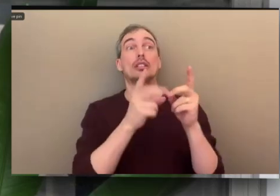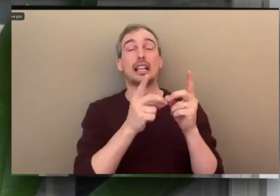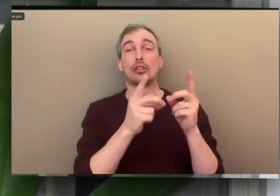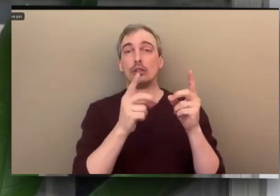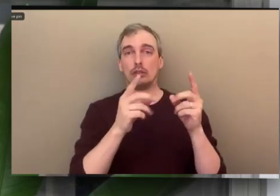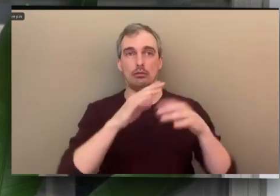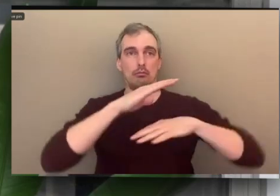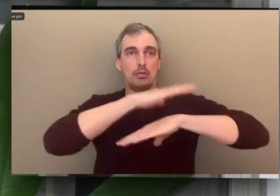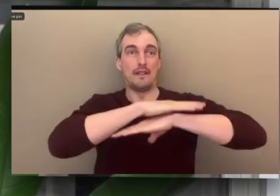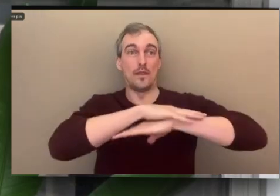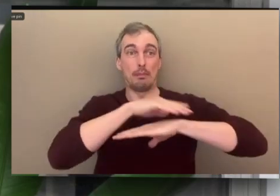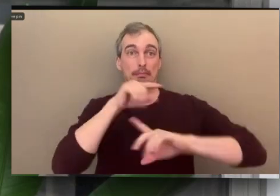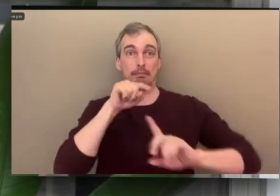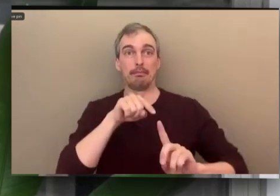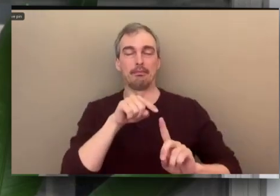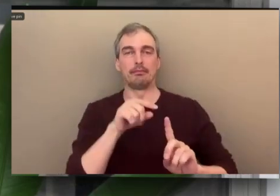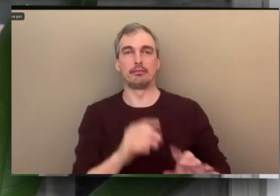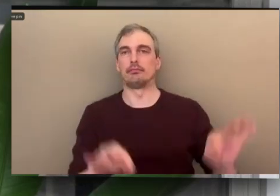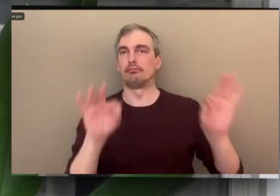Whether we create it, or it's a vendor partner.